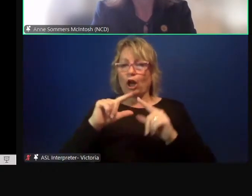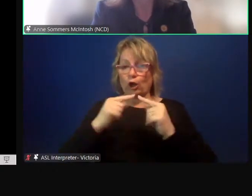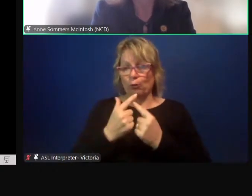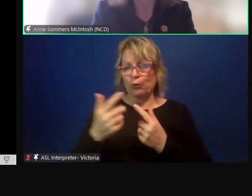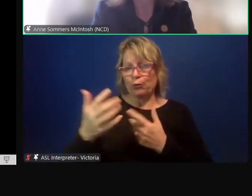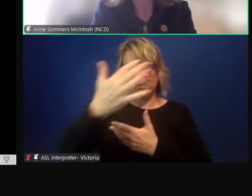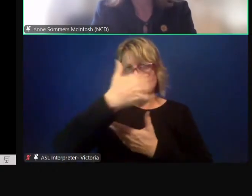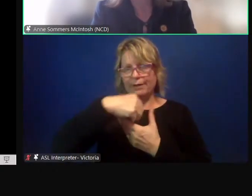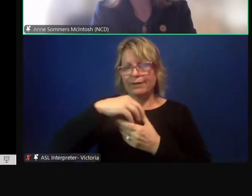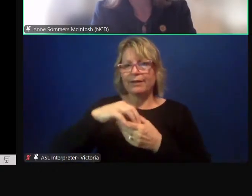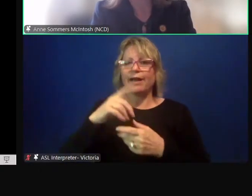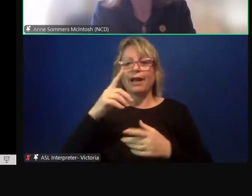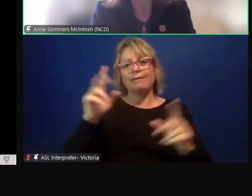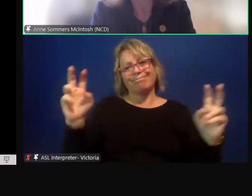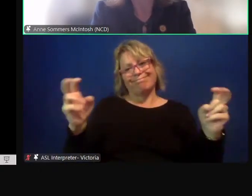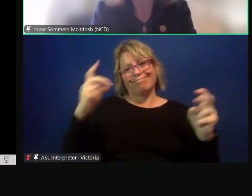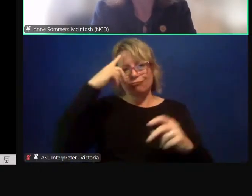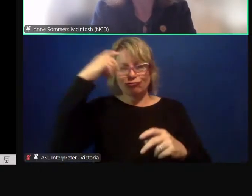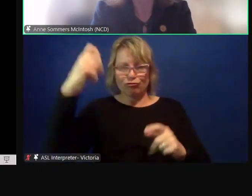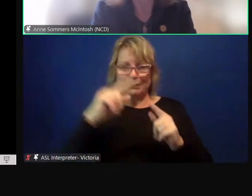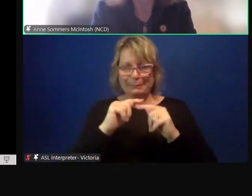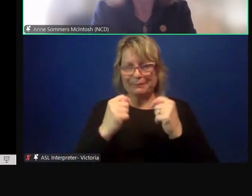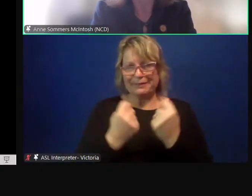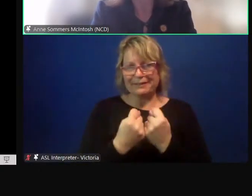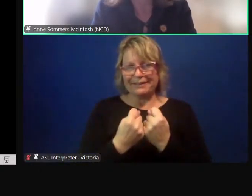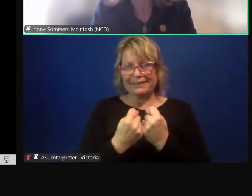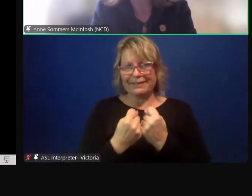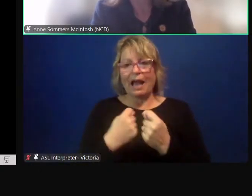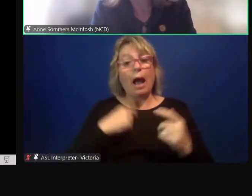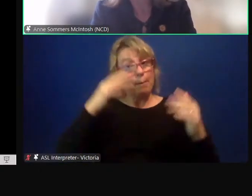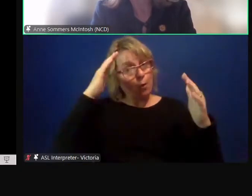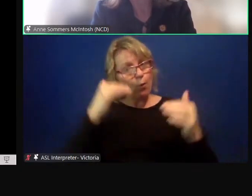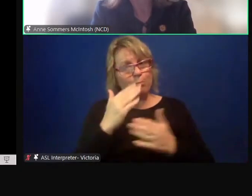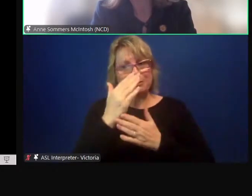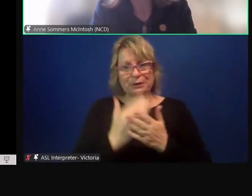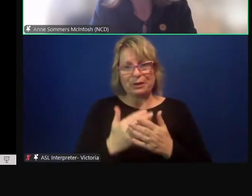like to call the Dream Team, and I'm actually hoping that some of them are watching today.